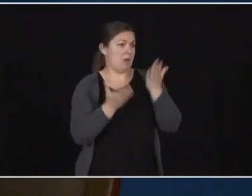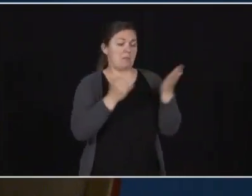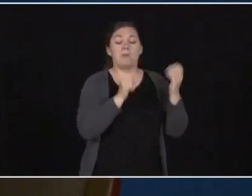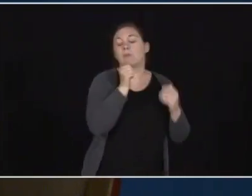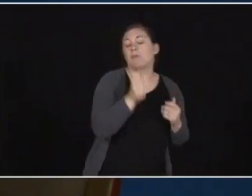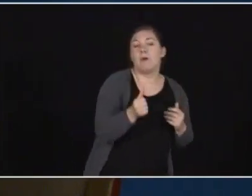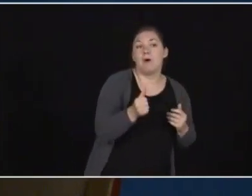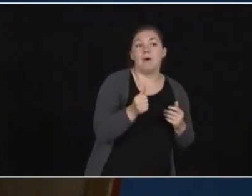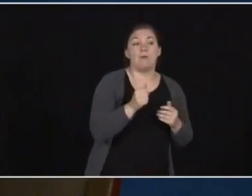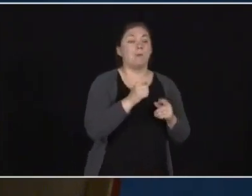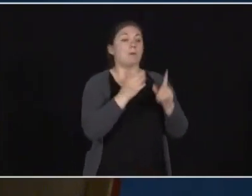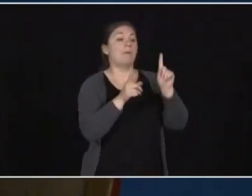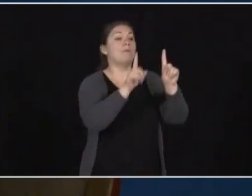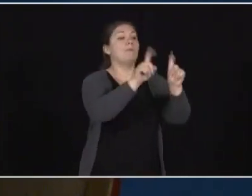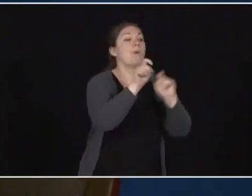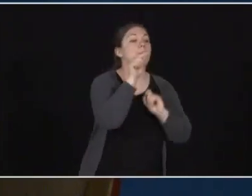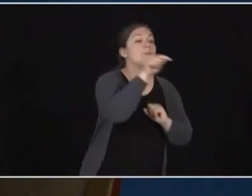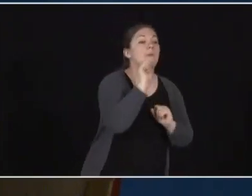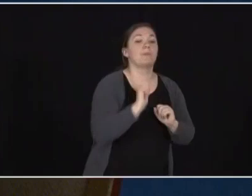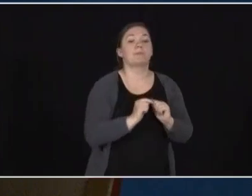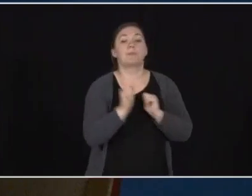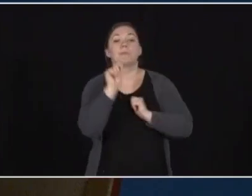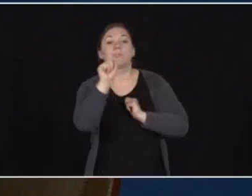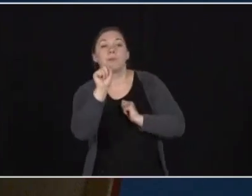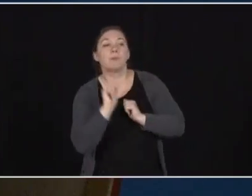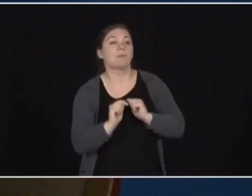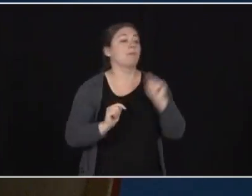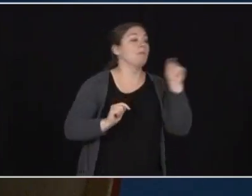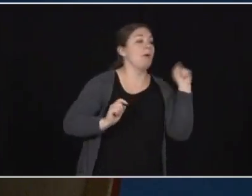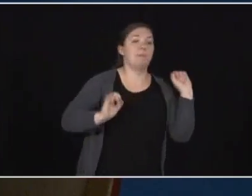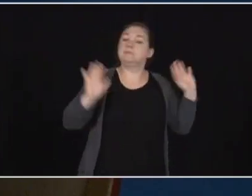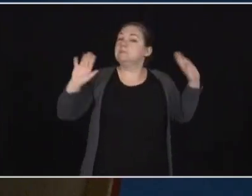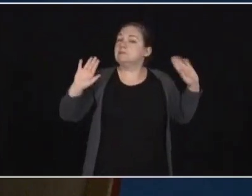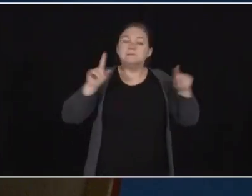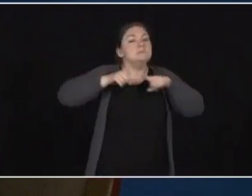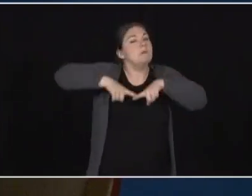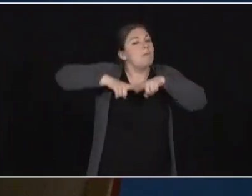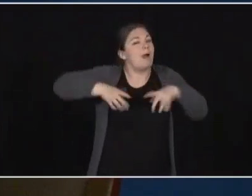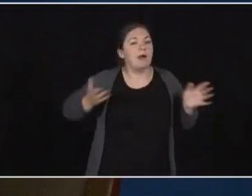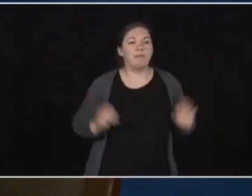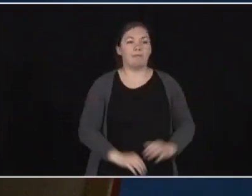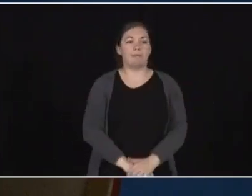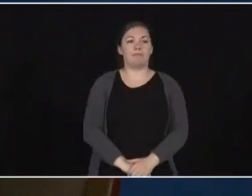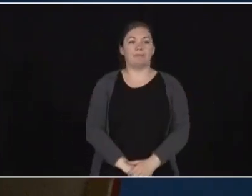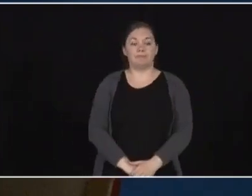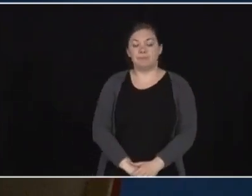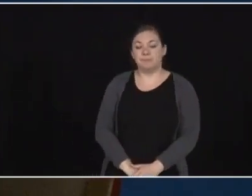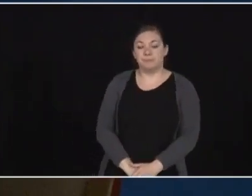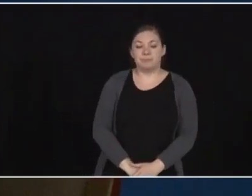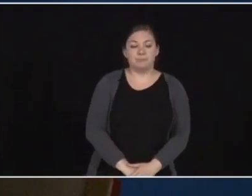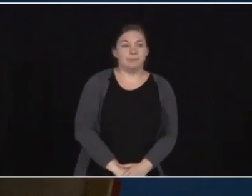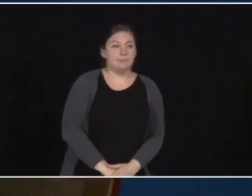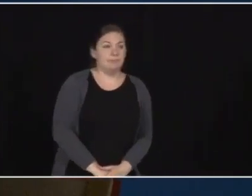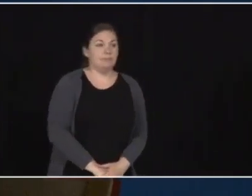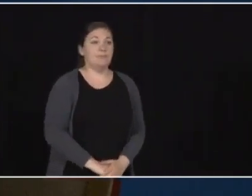Were also getting a better understanding of that as well. So were looking at different strategies with aggressive testing. Next question comes from Christina with TV 24.